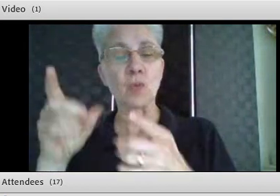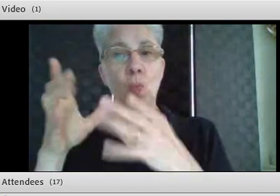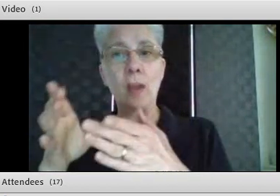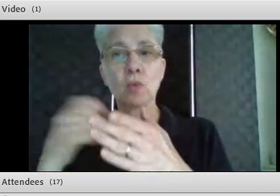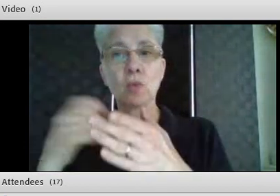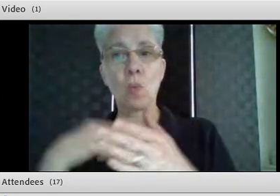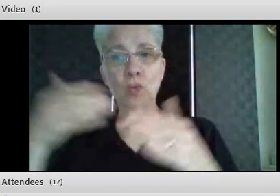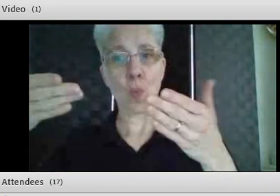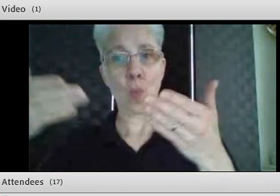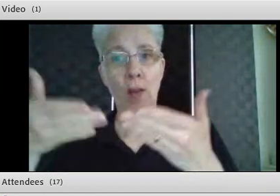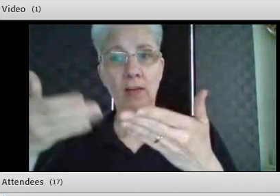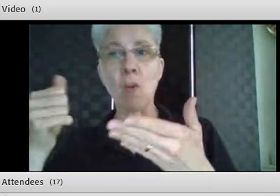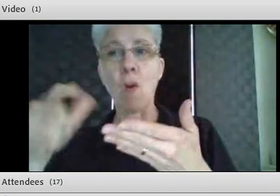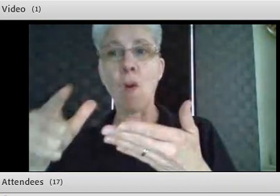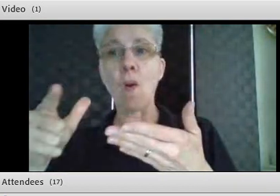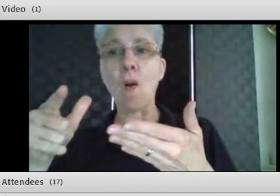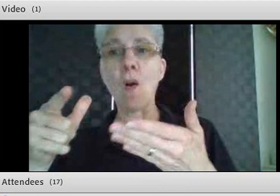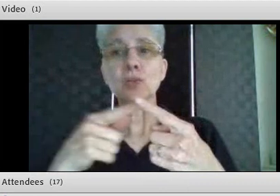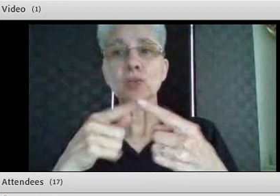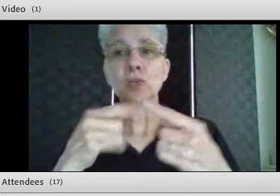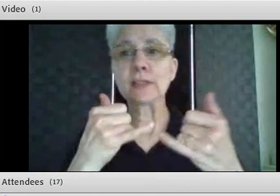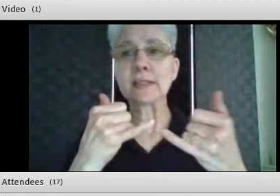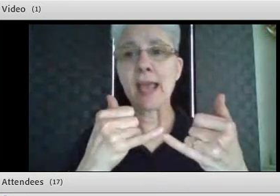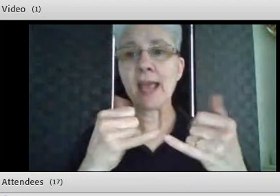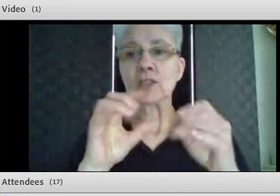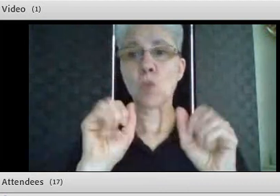and I would like to welcome you all to today's webinar,